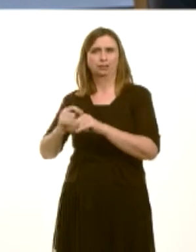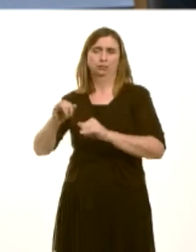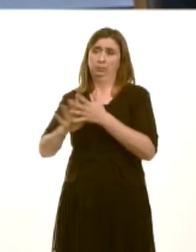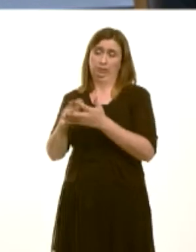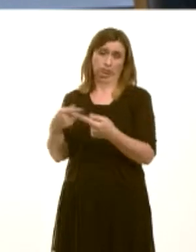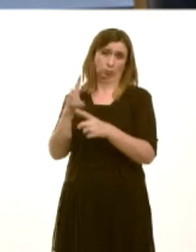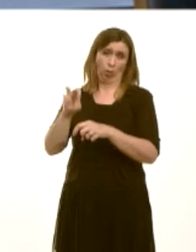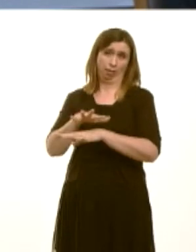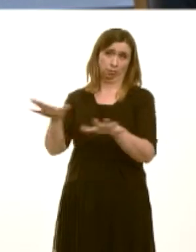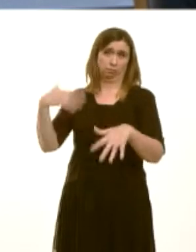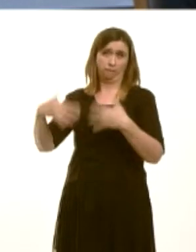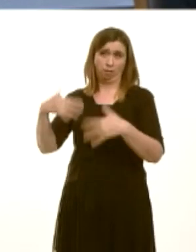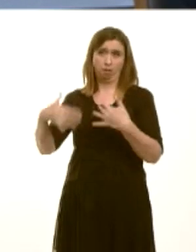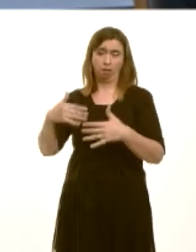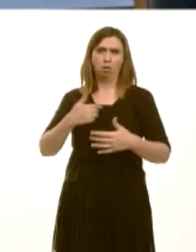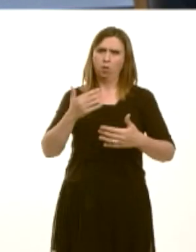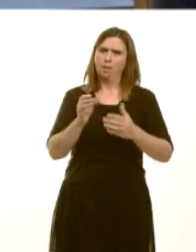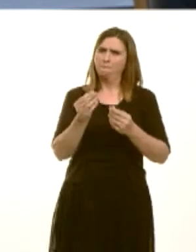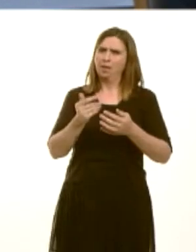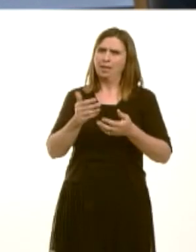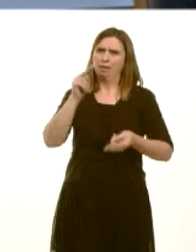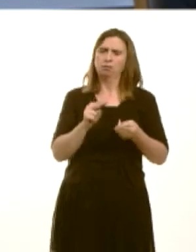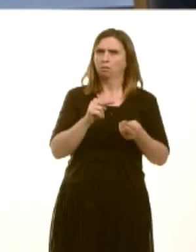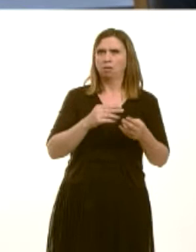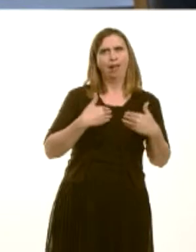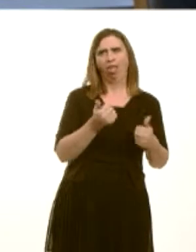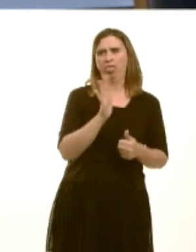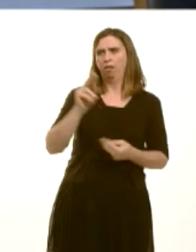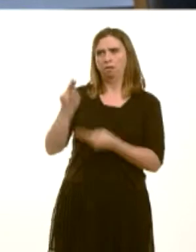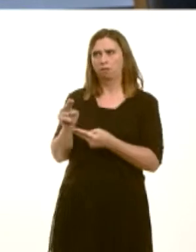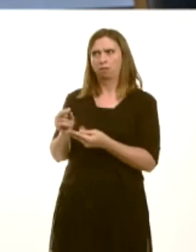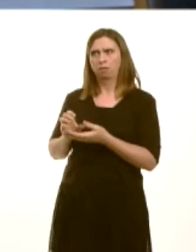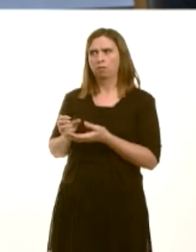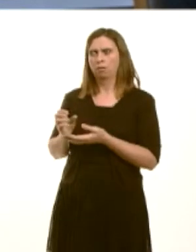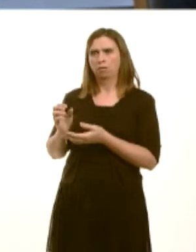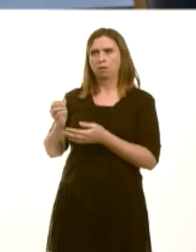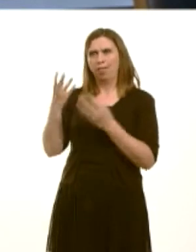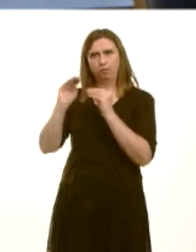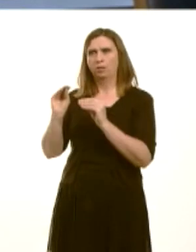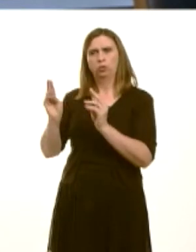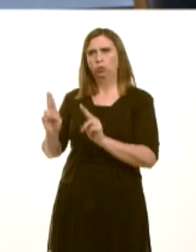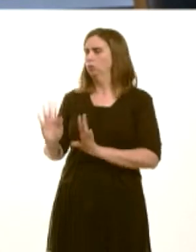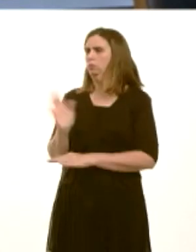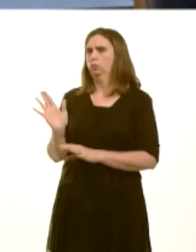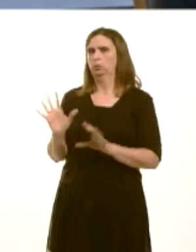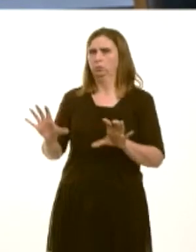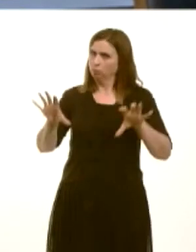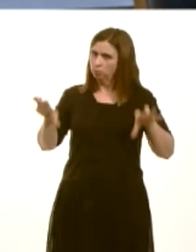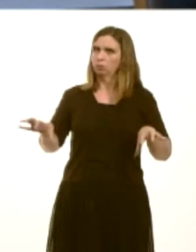we have protected health spending and we have protected spending for schools, there are some areas of expenditure where the money is not available at the level that we would